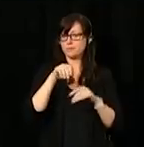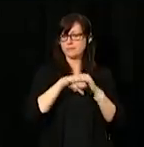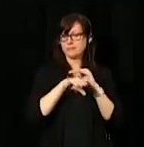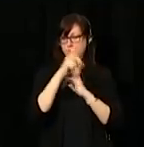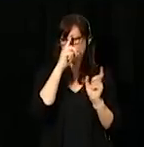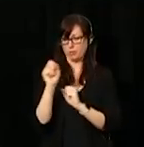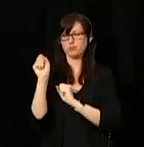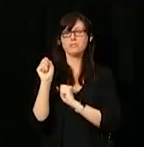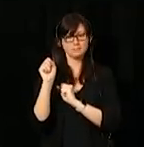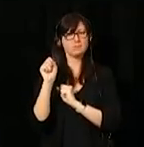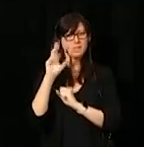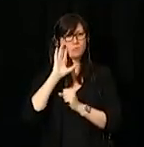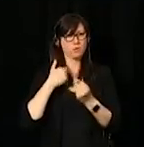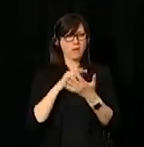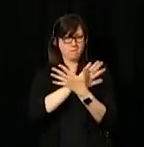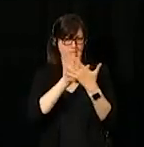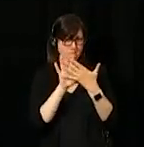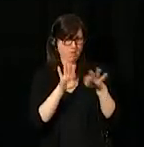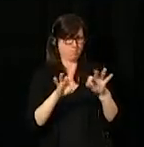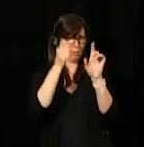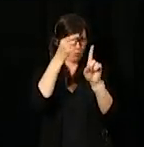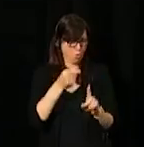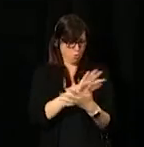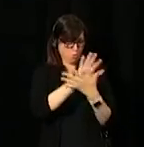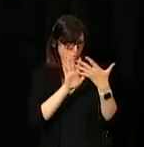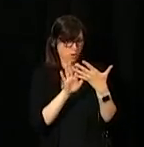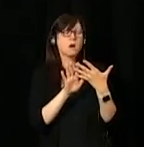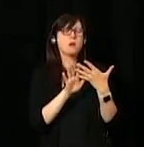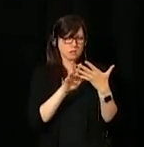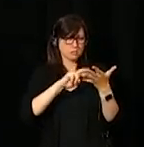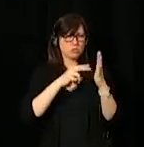that's going to focus on five key areas designed to really make our public service